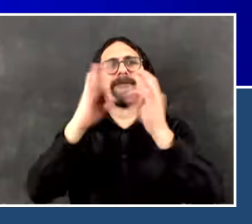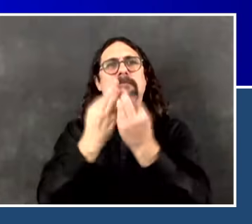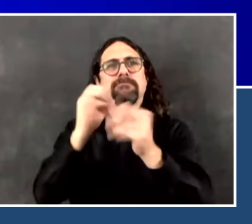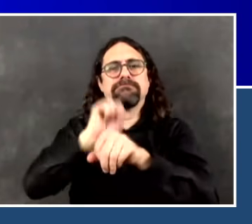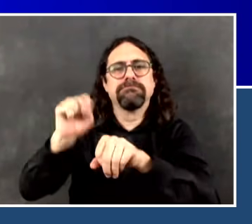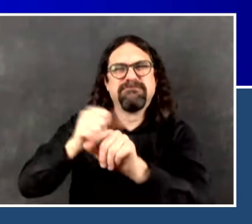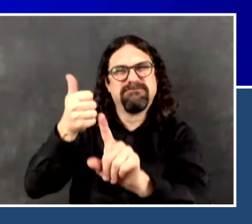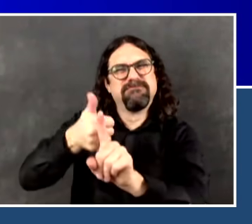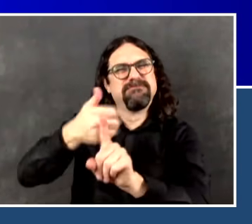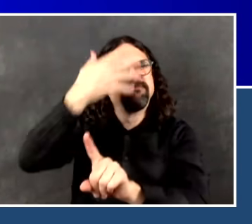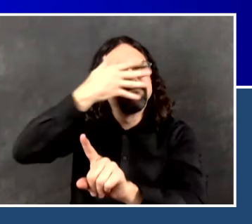BRING THAT